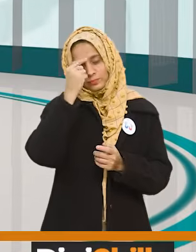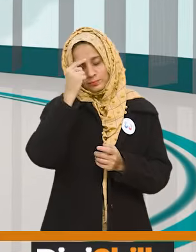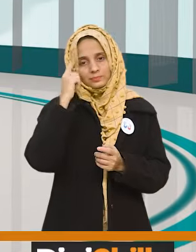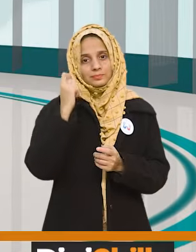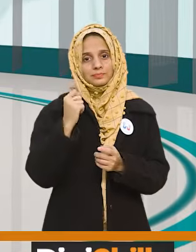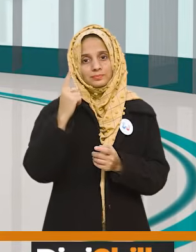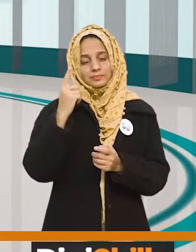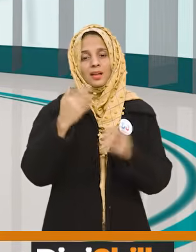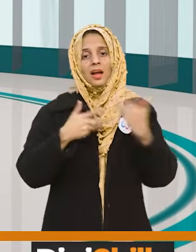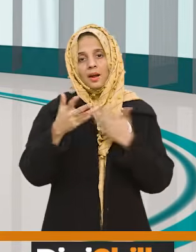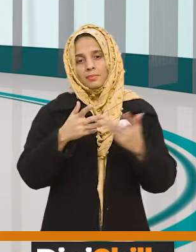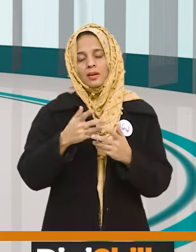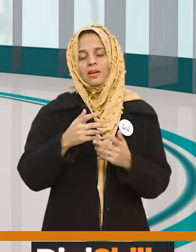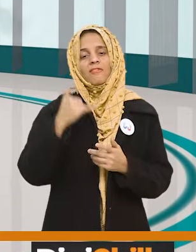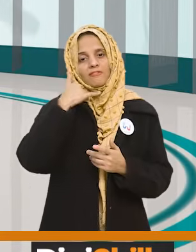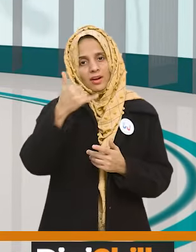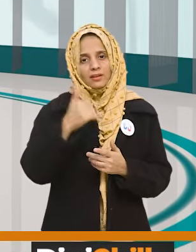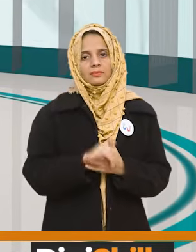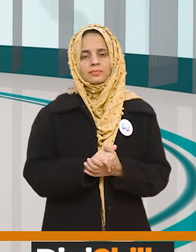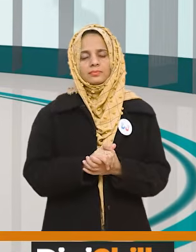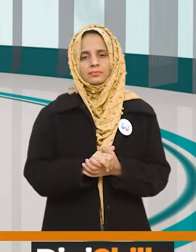falls on you as a freelancer.